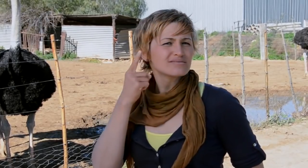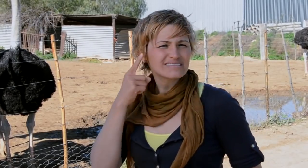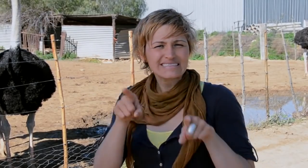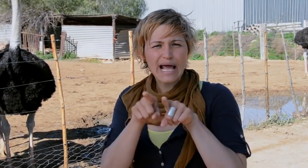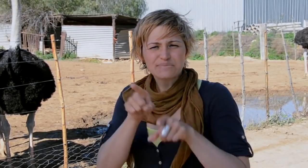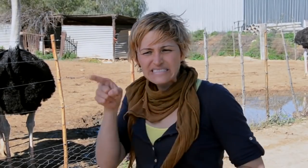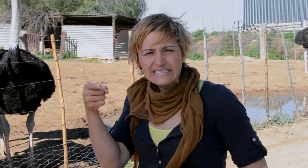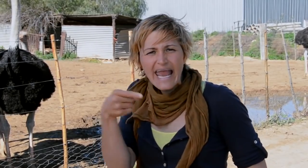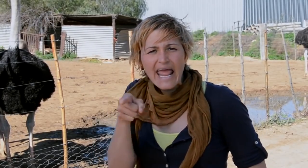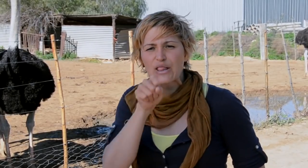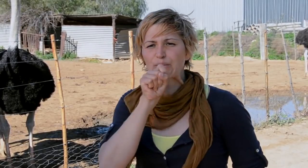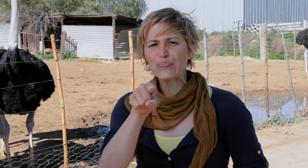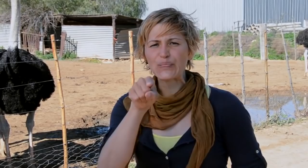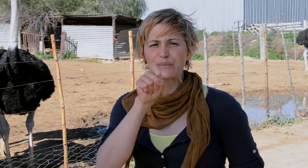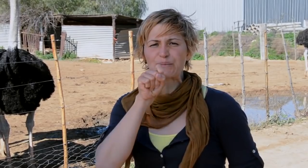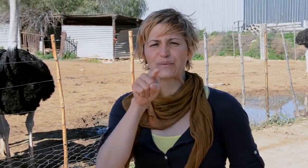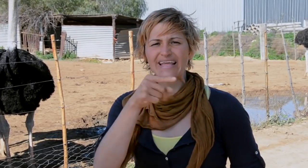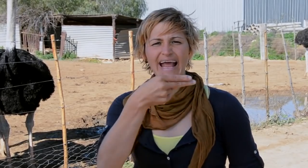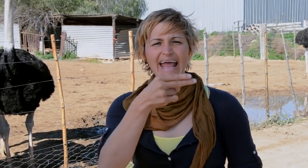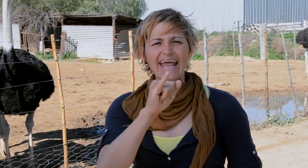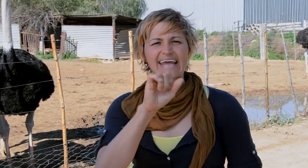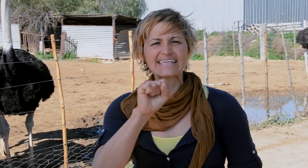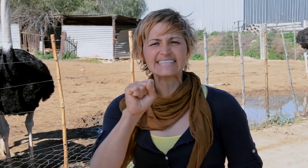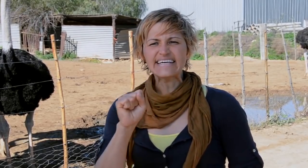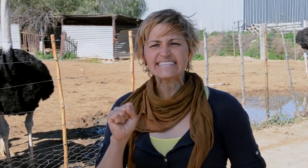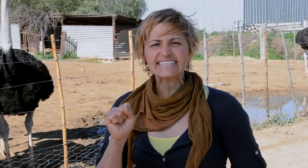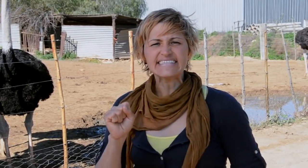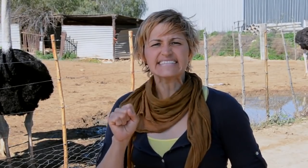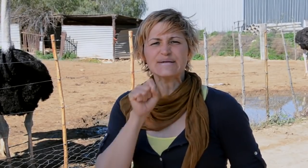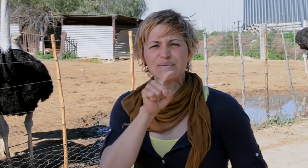will make a hissing sound like a snake.